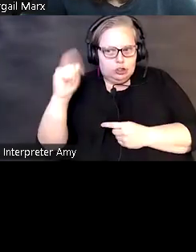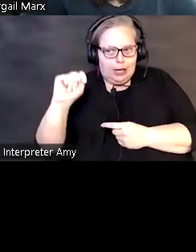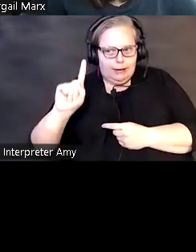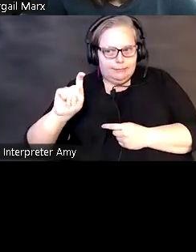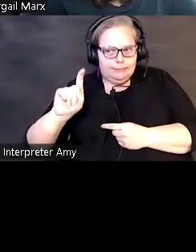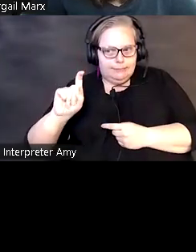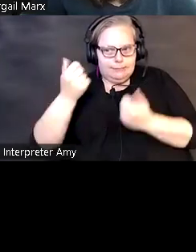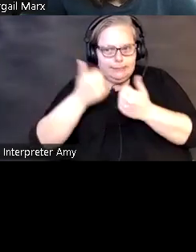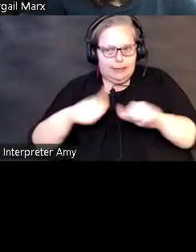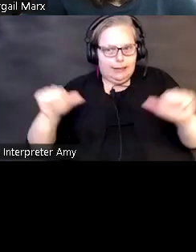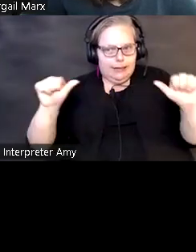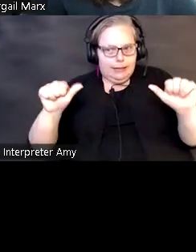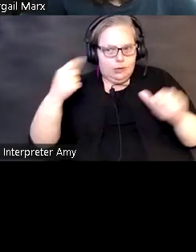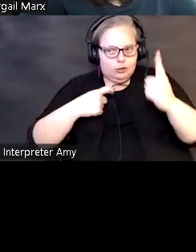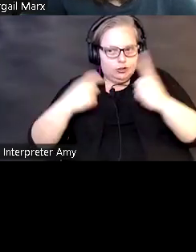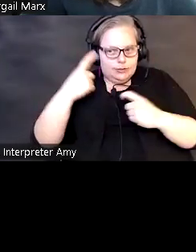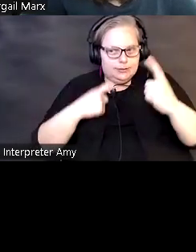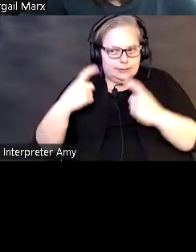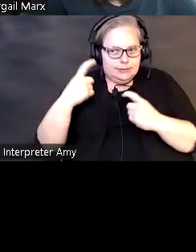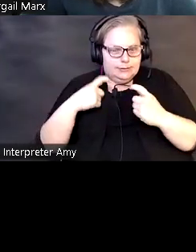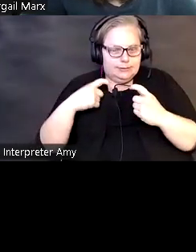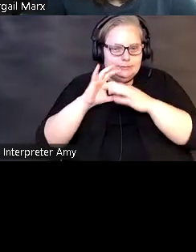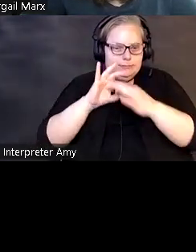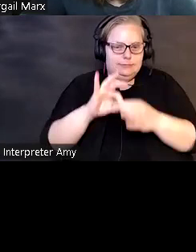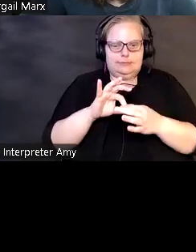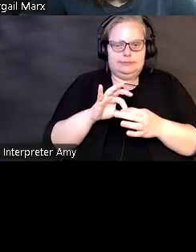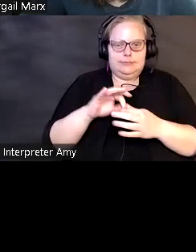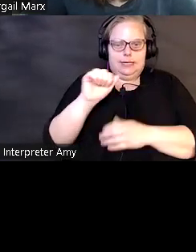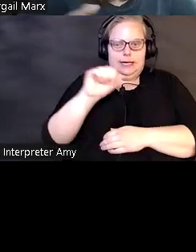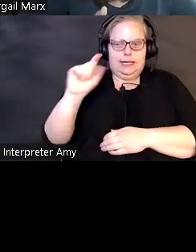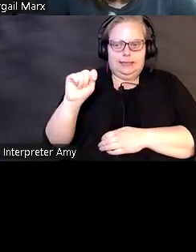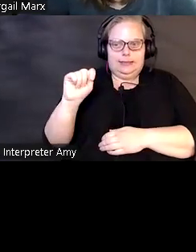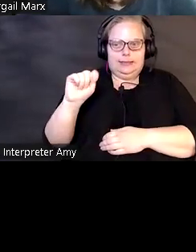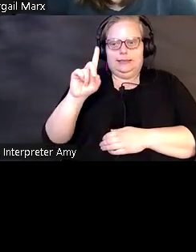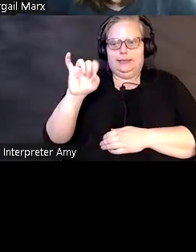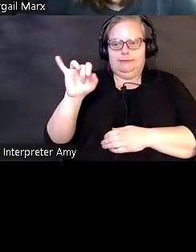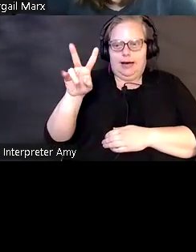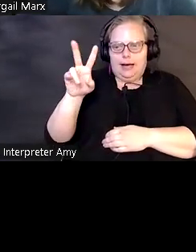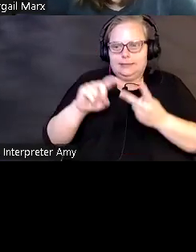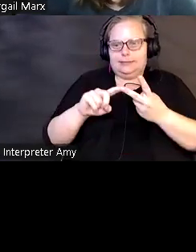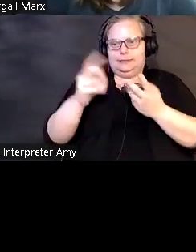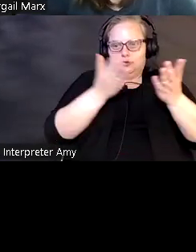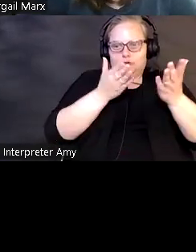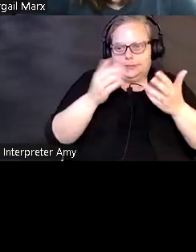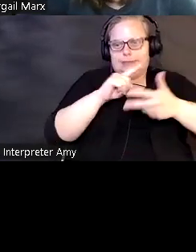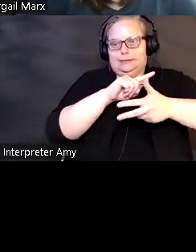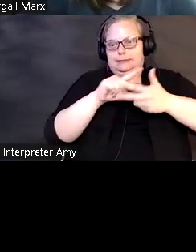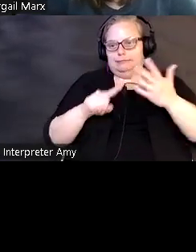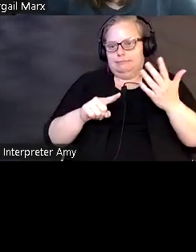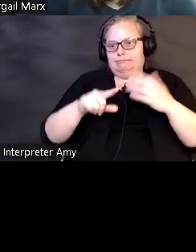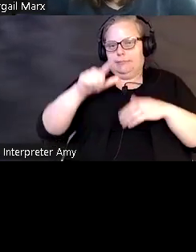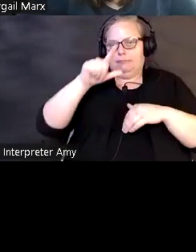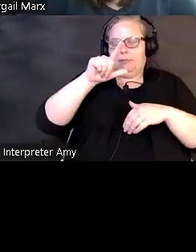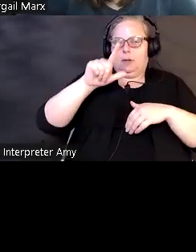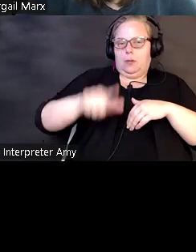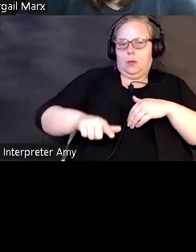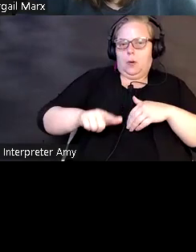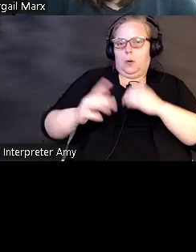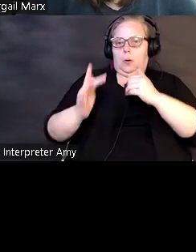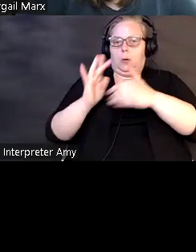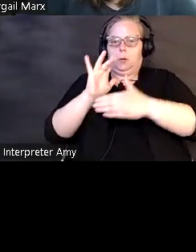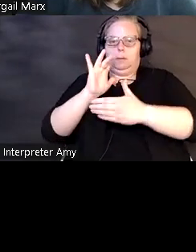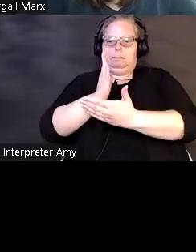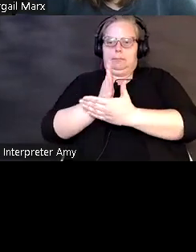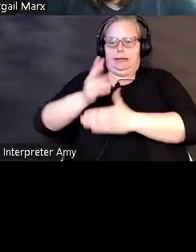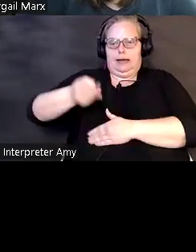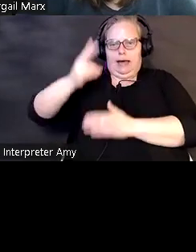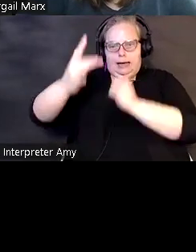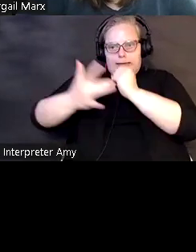Does anyone have any questions on AT devices, services, those low, mid, high-tech tools?